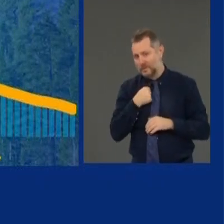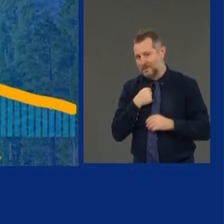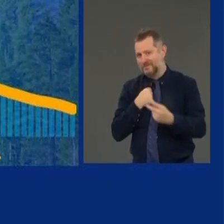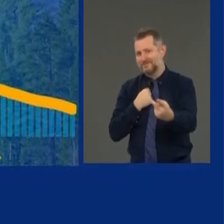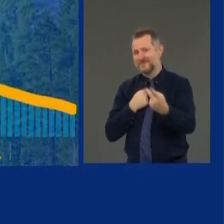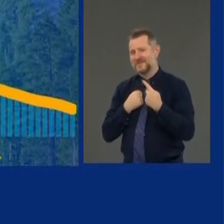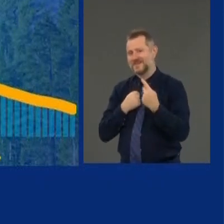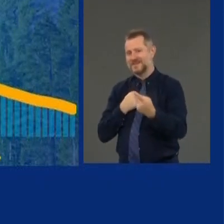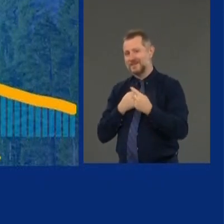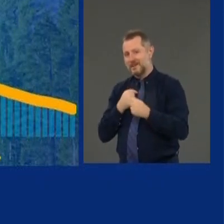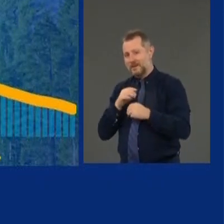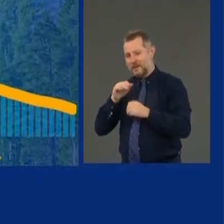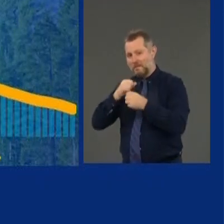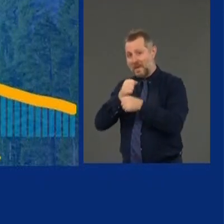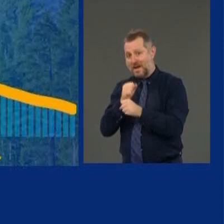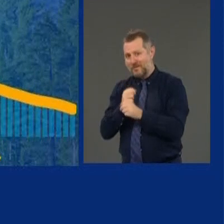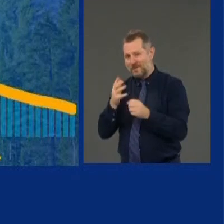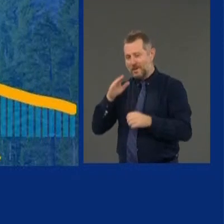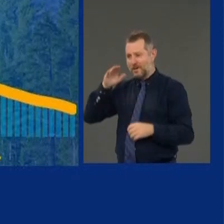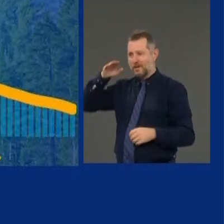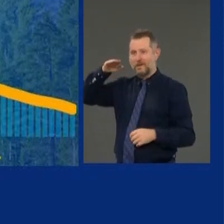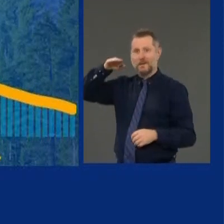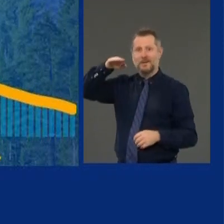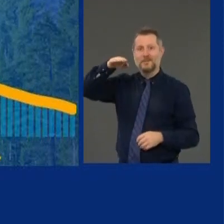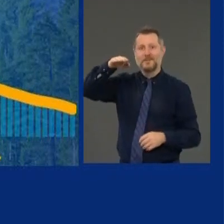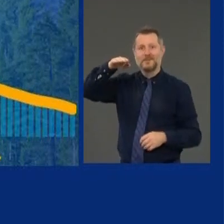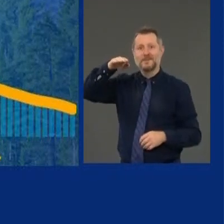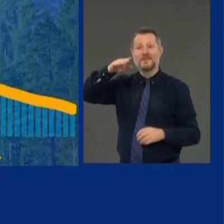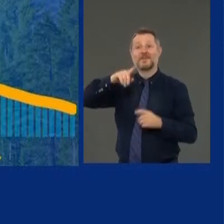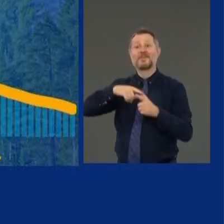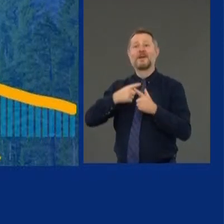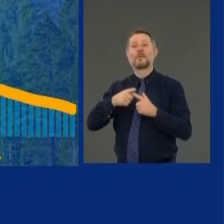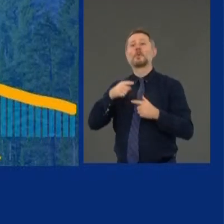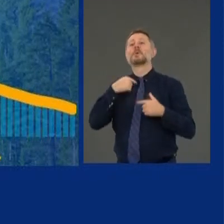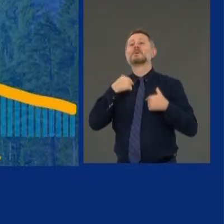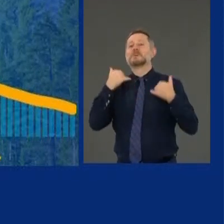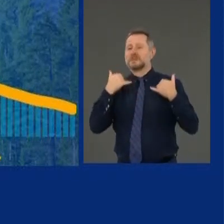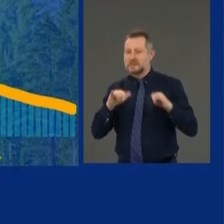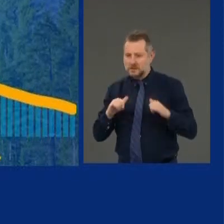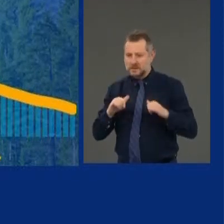YOU FLATTEN THE CURVE, YOU CREATE THE PLATEAU. YOU CREATE THE CREST.